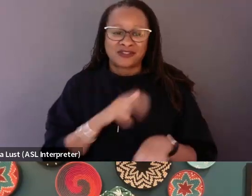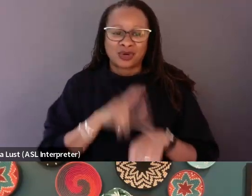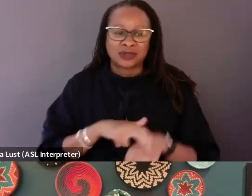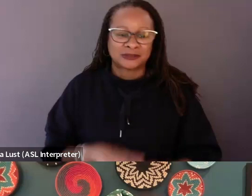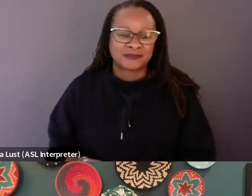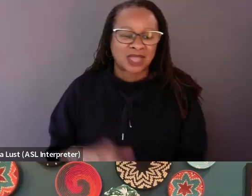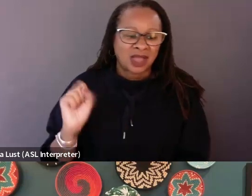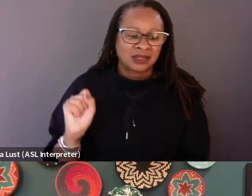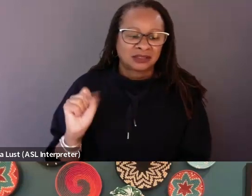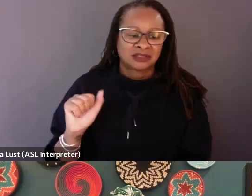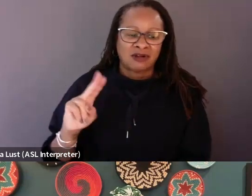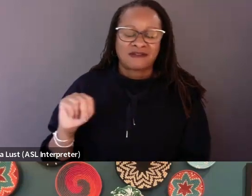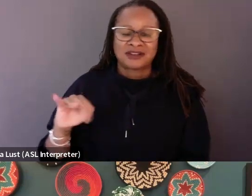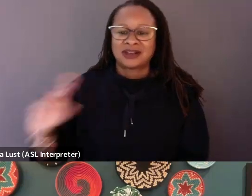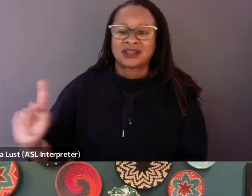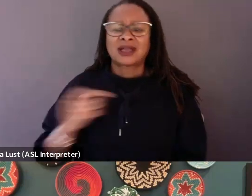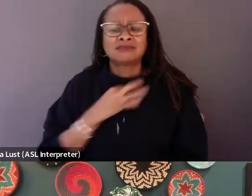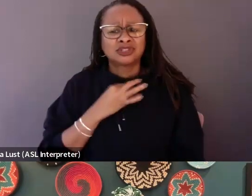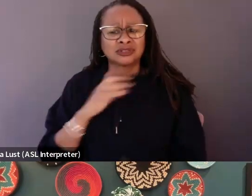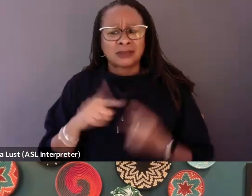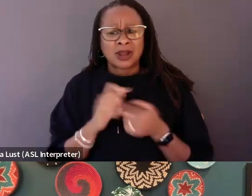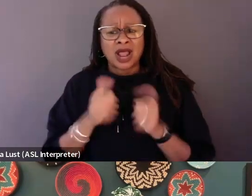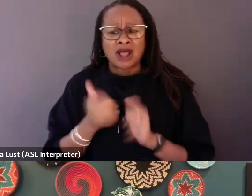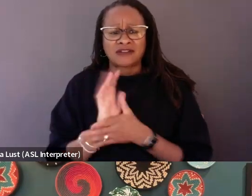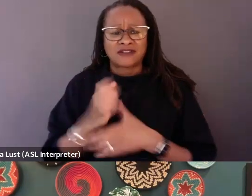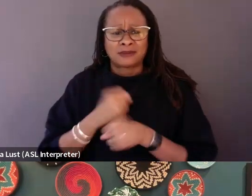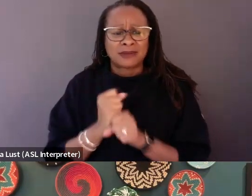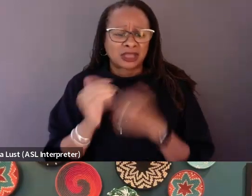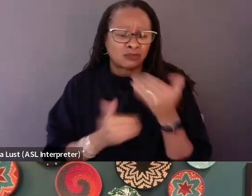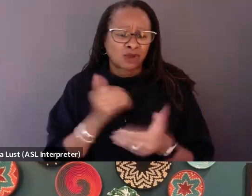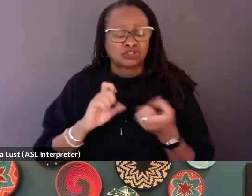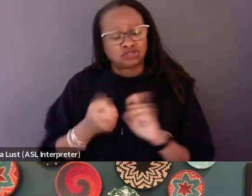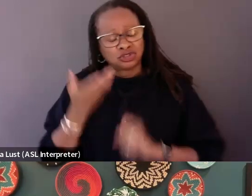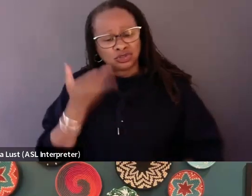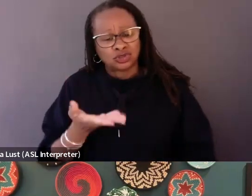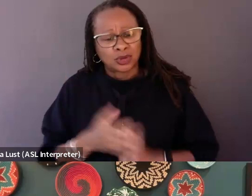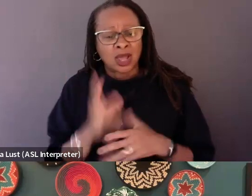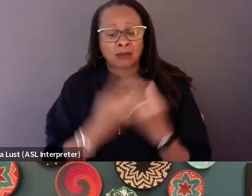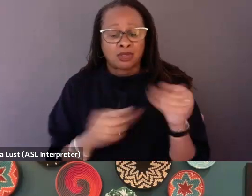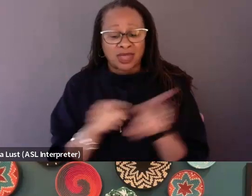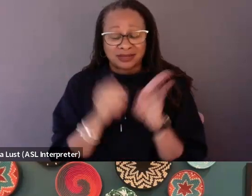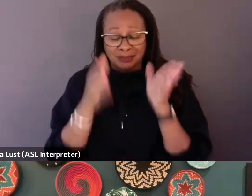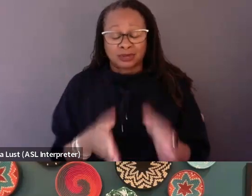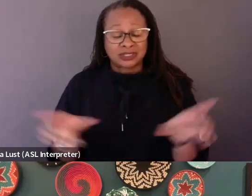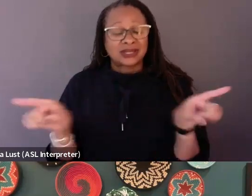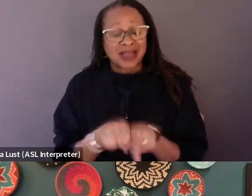how the filmmaking process changed you both as a person and as a director?